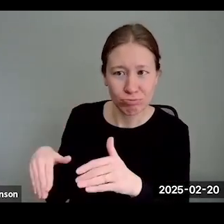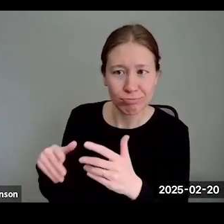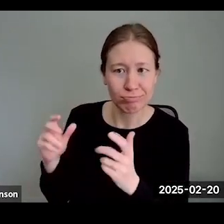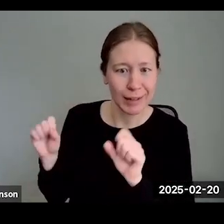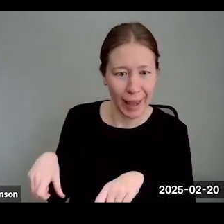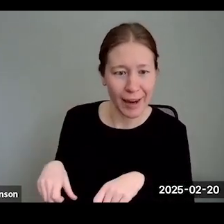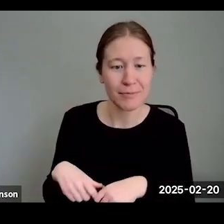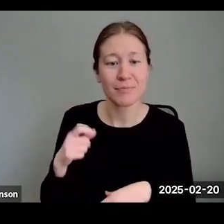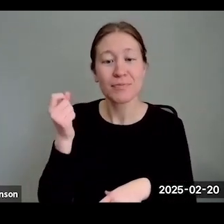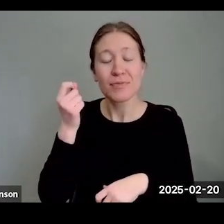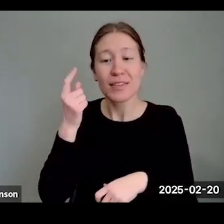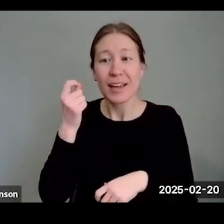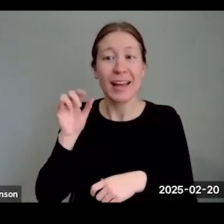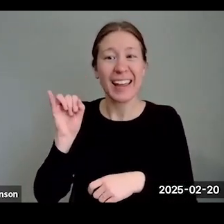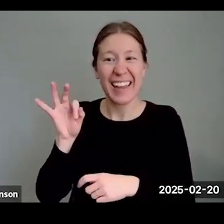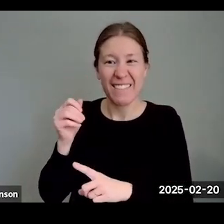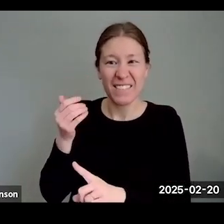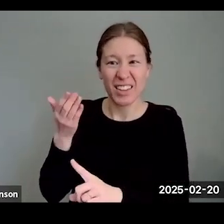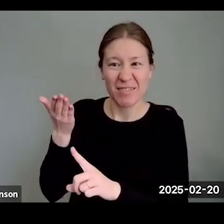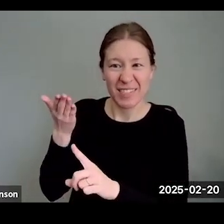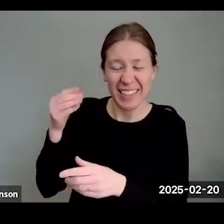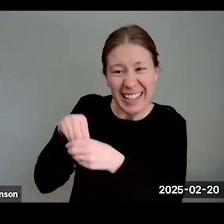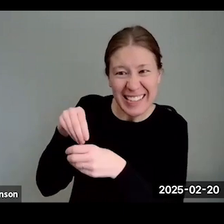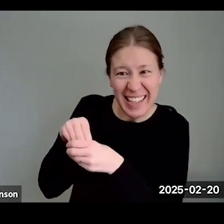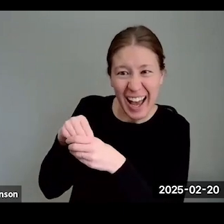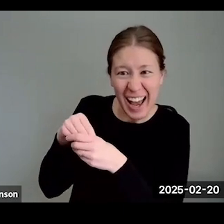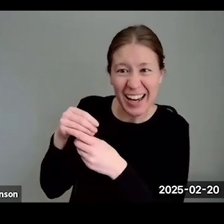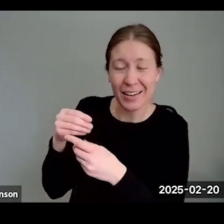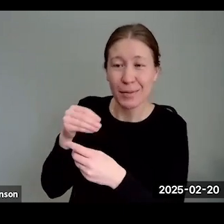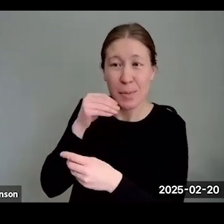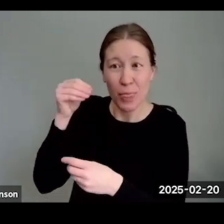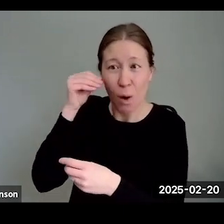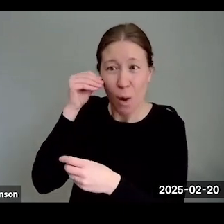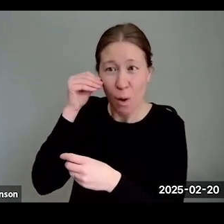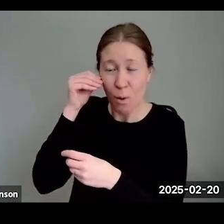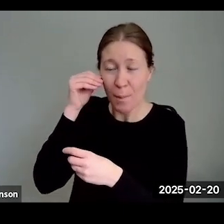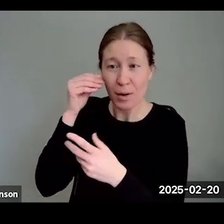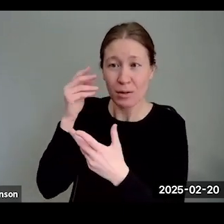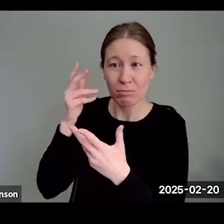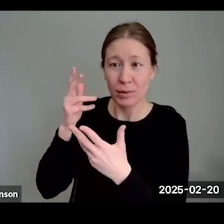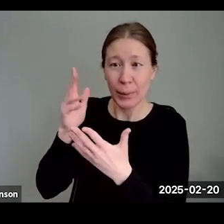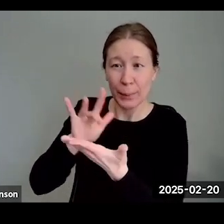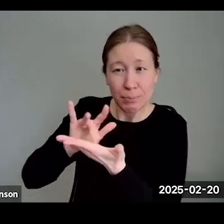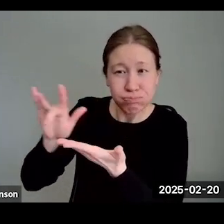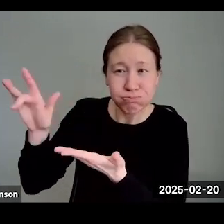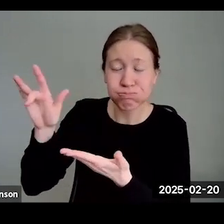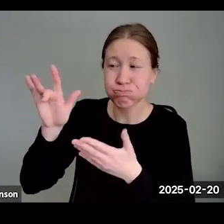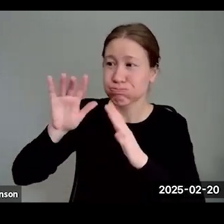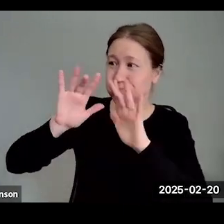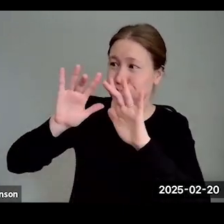if this element did not exist? And no, we can remove those, we can change them. Styles change.